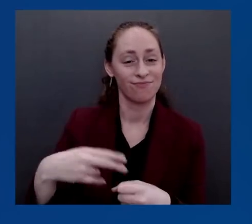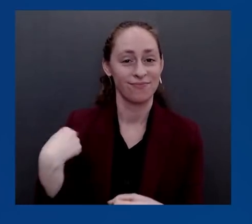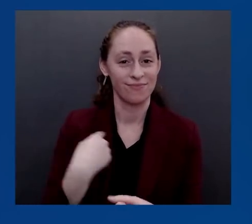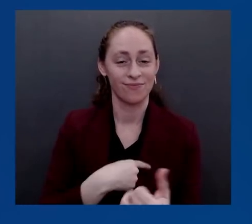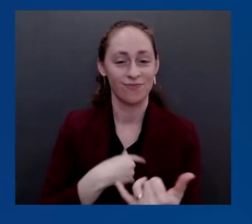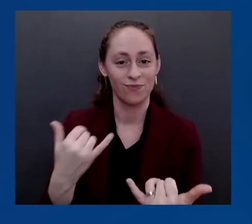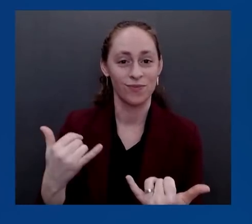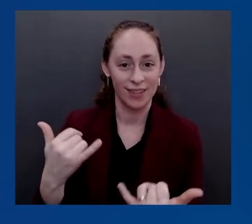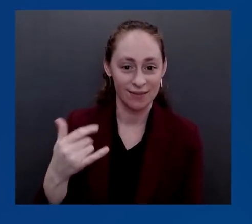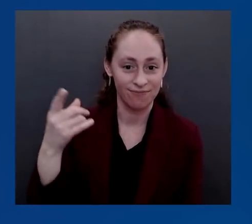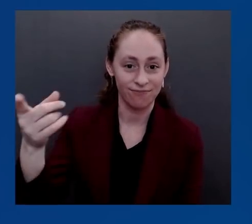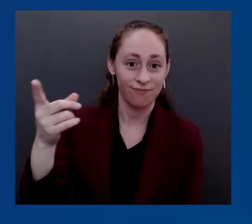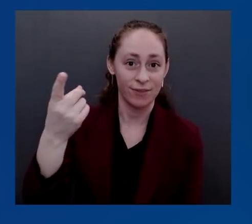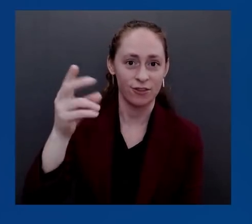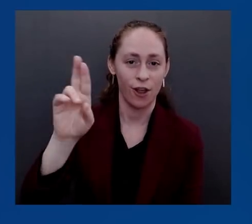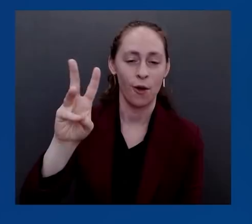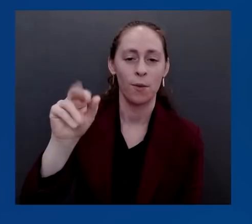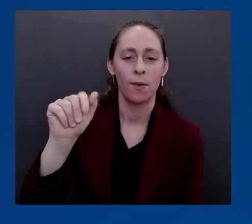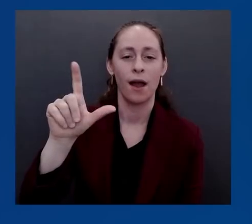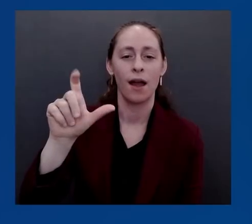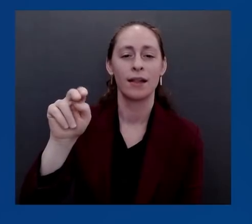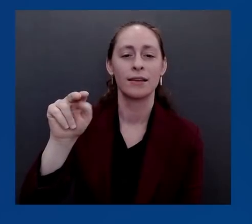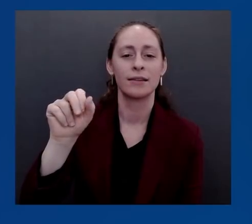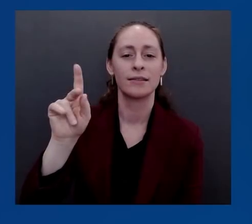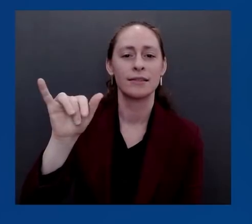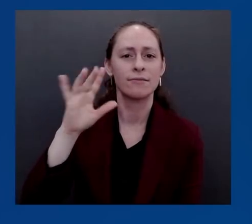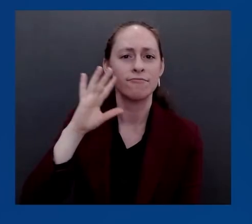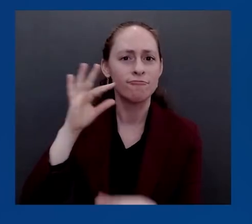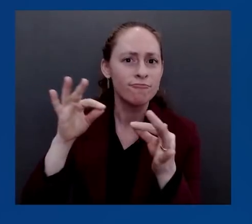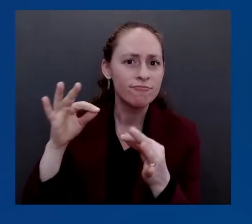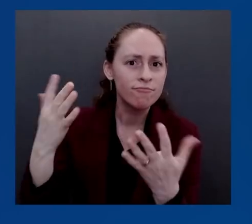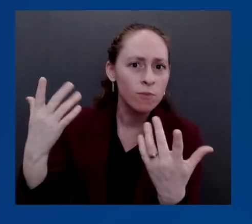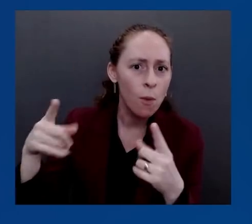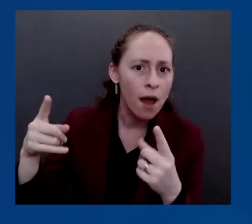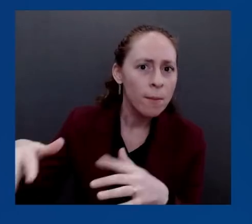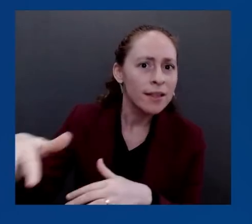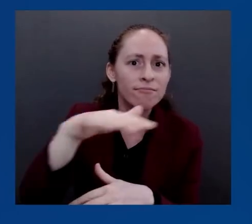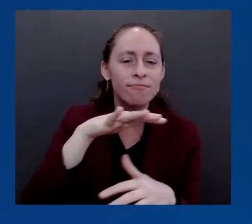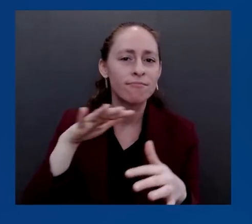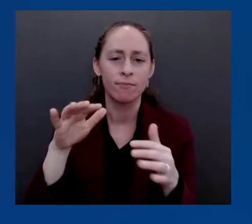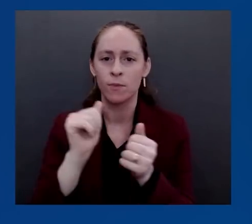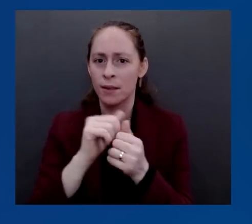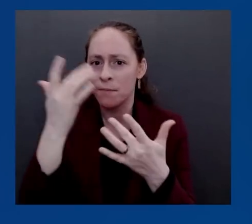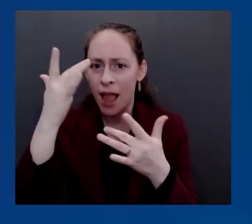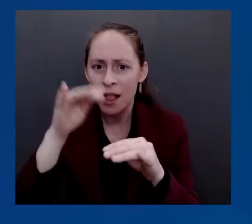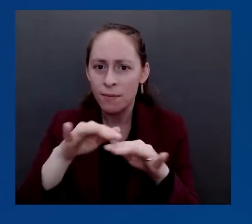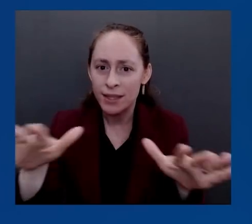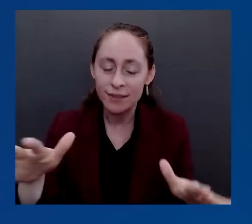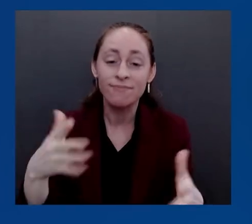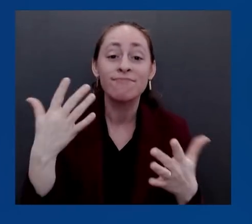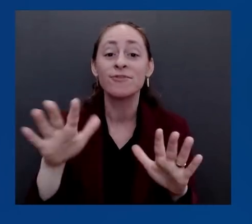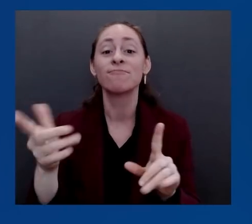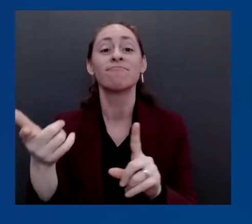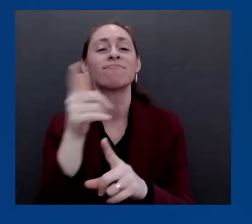Dr. Fauci will present the latest science on vaccine effectiveness. I'll provide an overview of how we're planning for the path ahead.